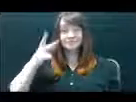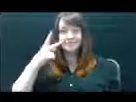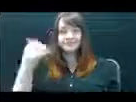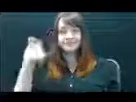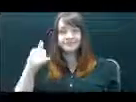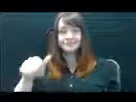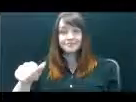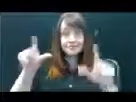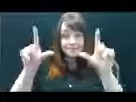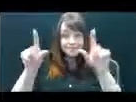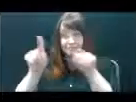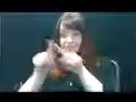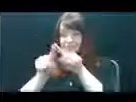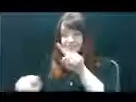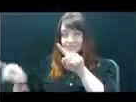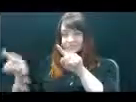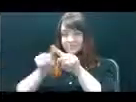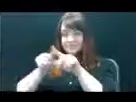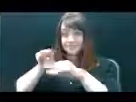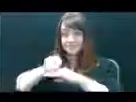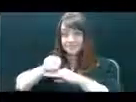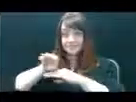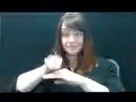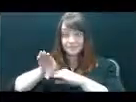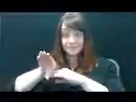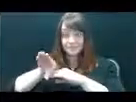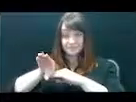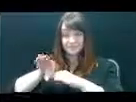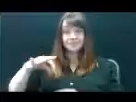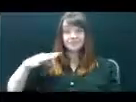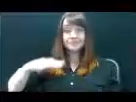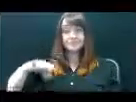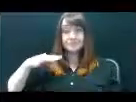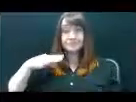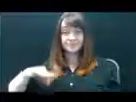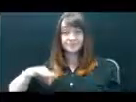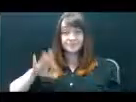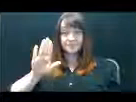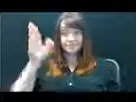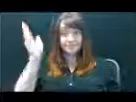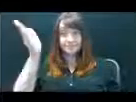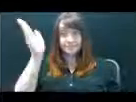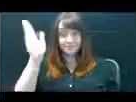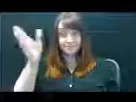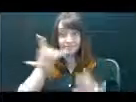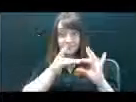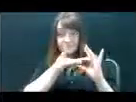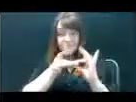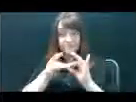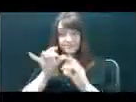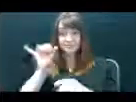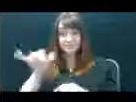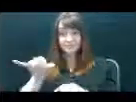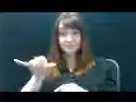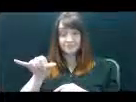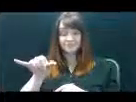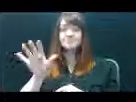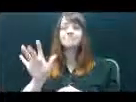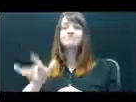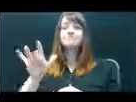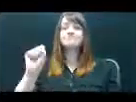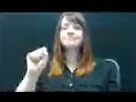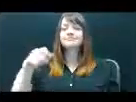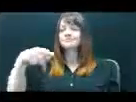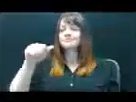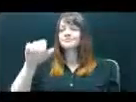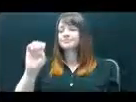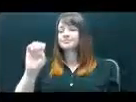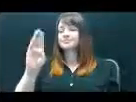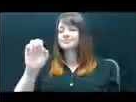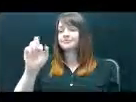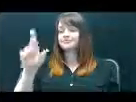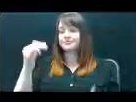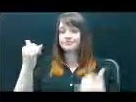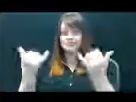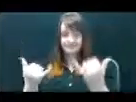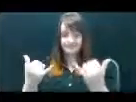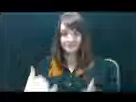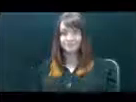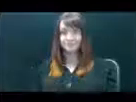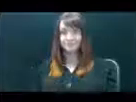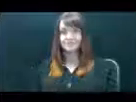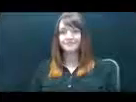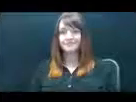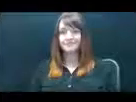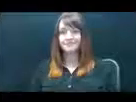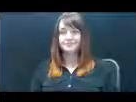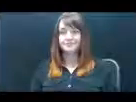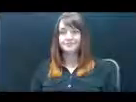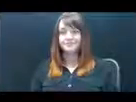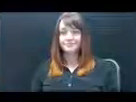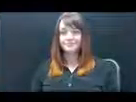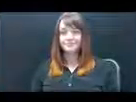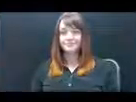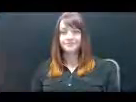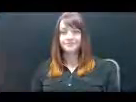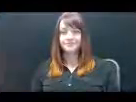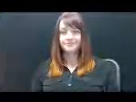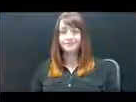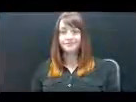If you want to offer Counseling credits for your session, press the space bar.